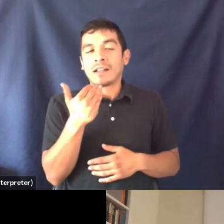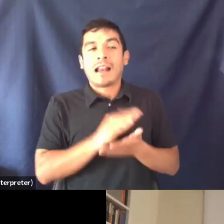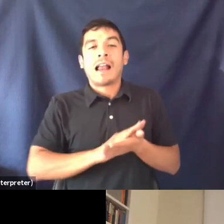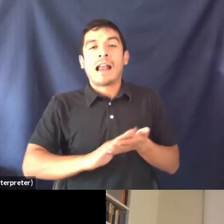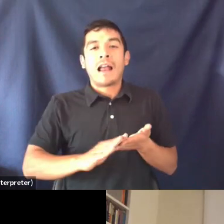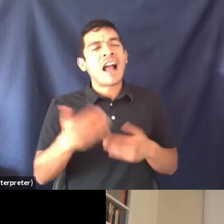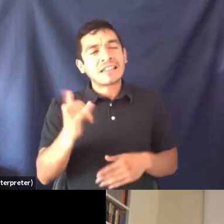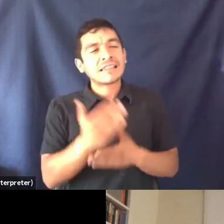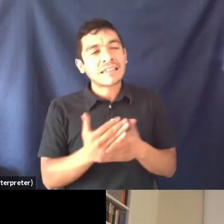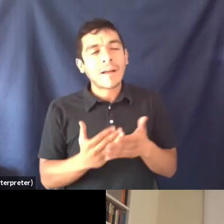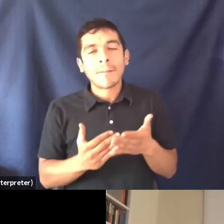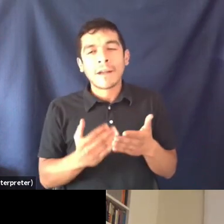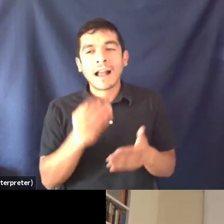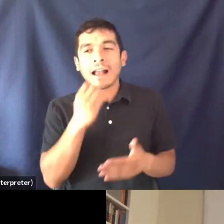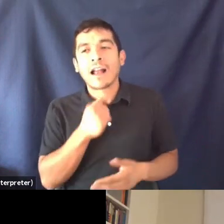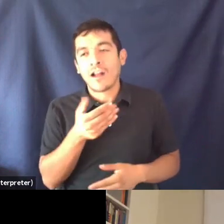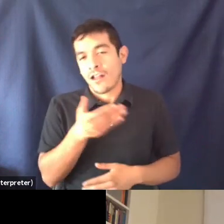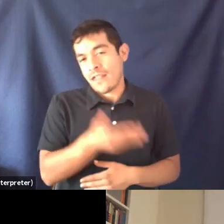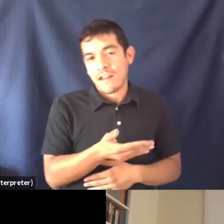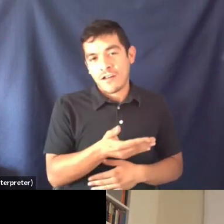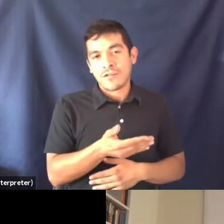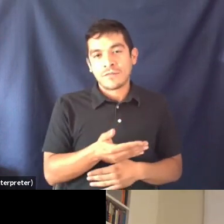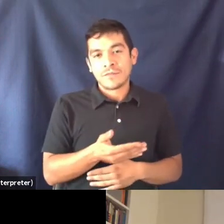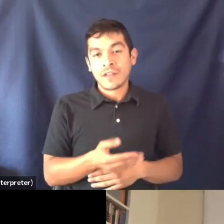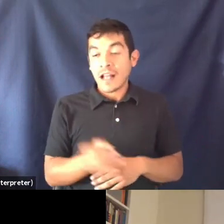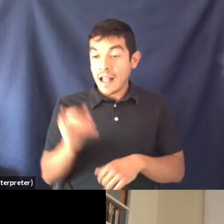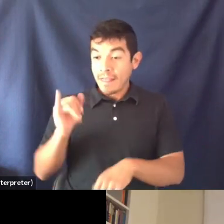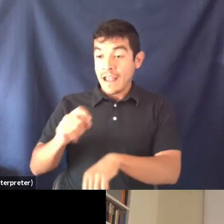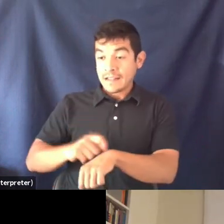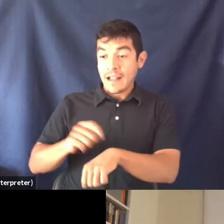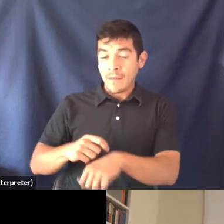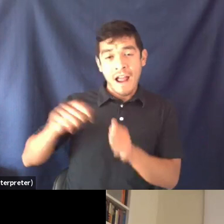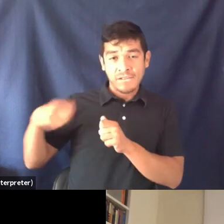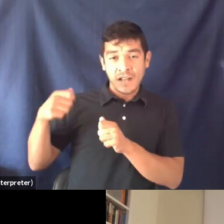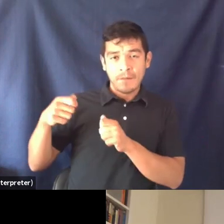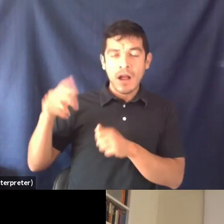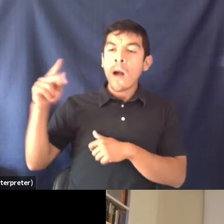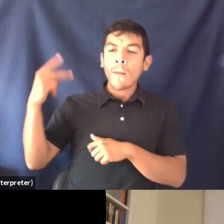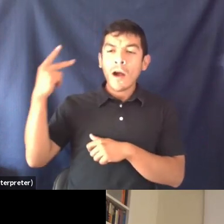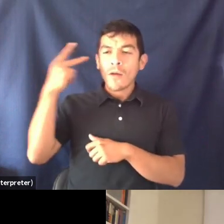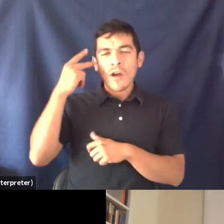And at the time that I was filming you know, politicians wouldn't run on campaigns that villainized